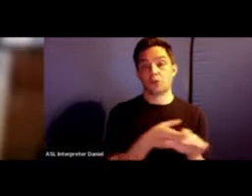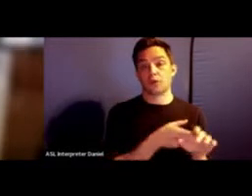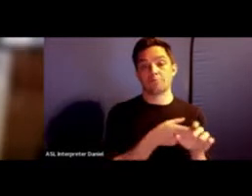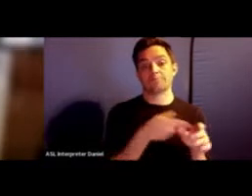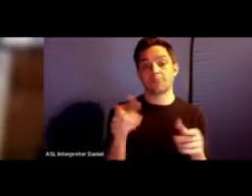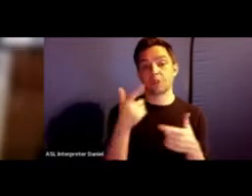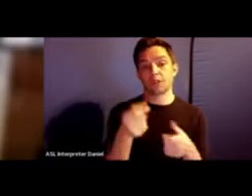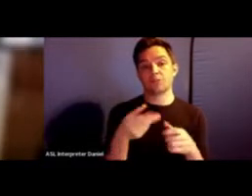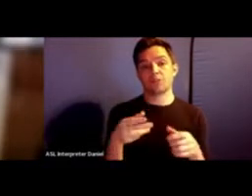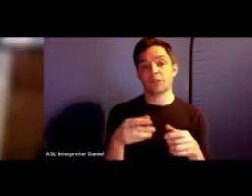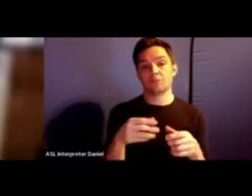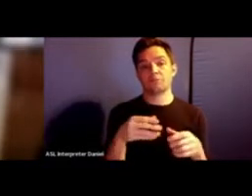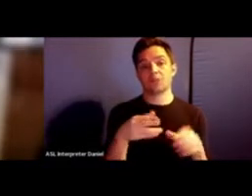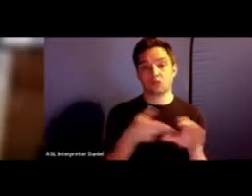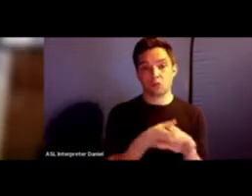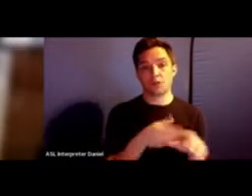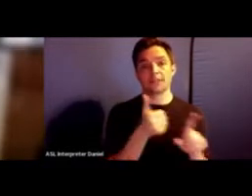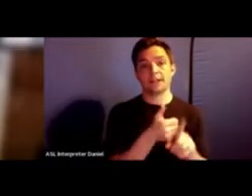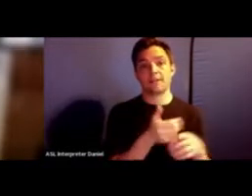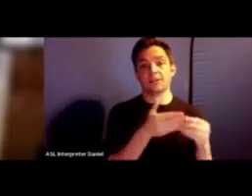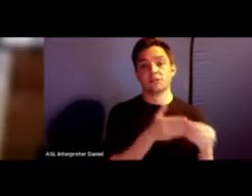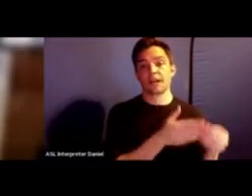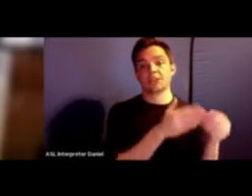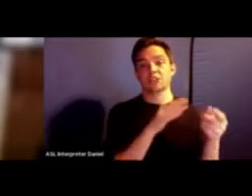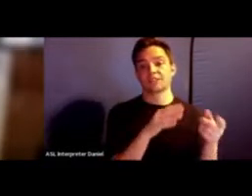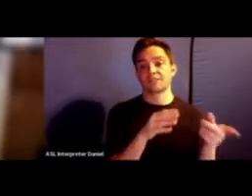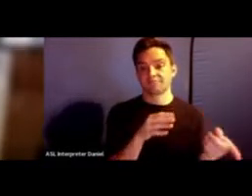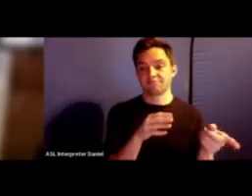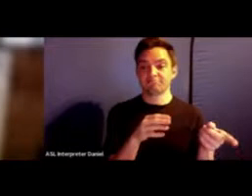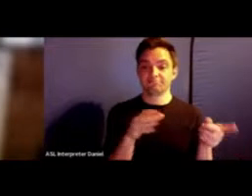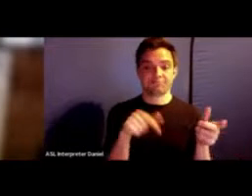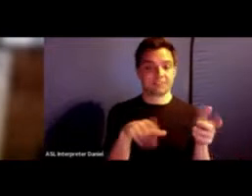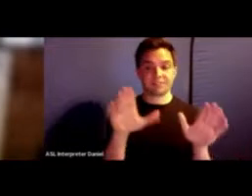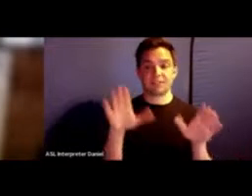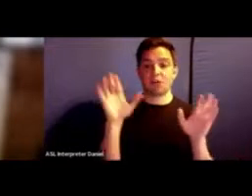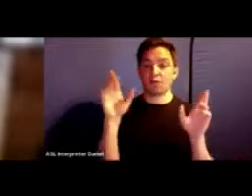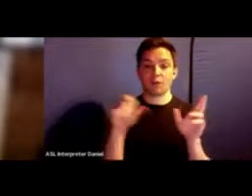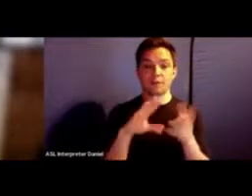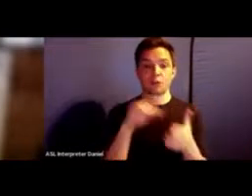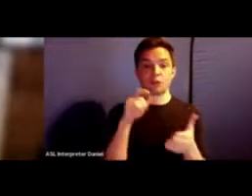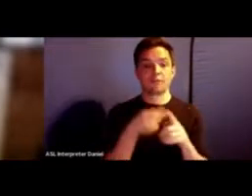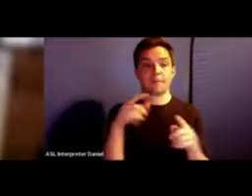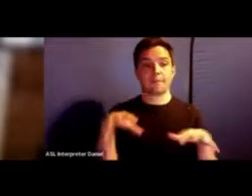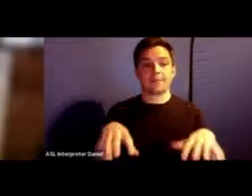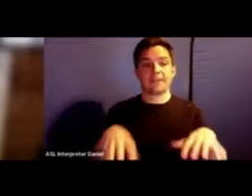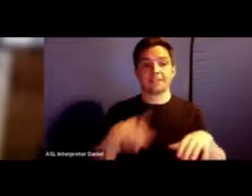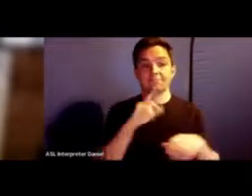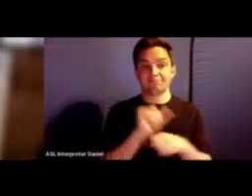rolling and self direction. This is fantastic. And we hope you can learn from this, certainly, and people who are participants